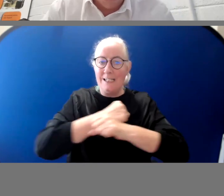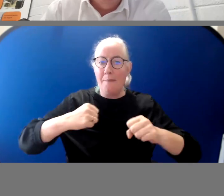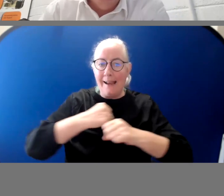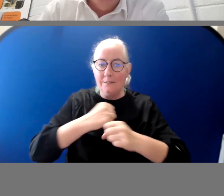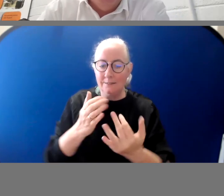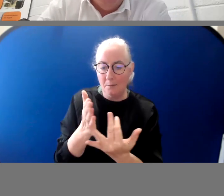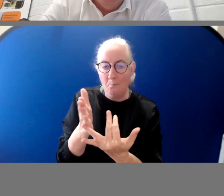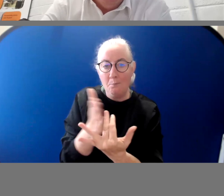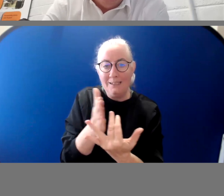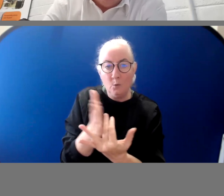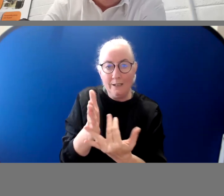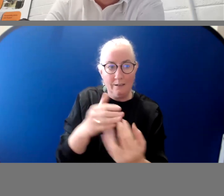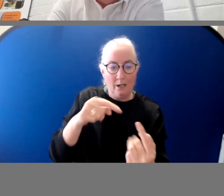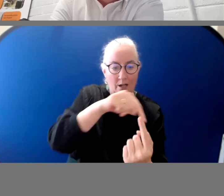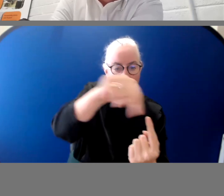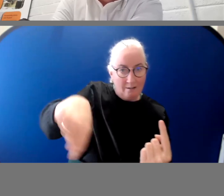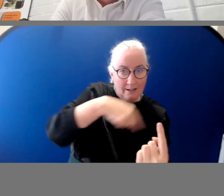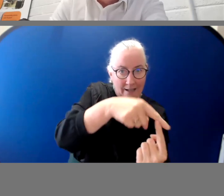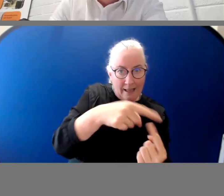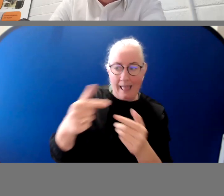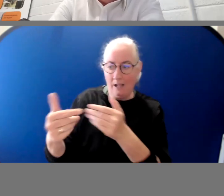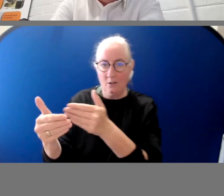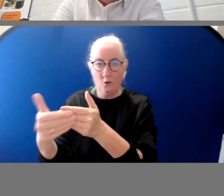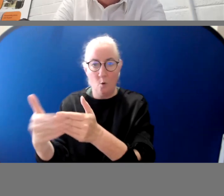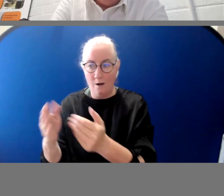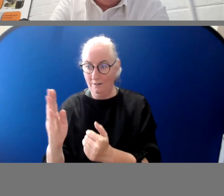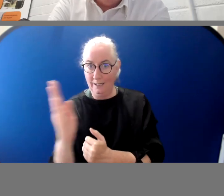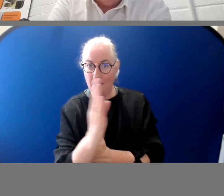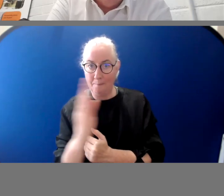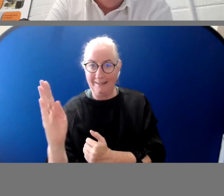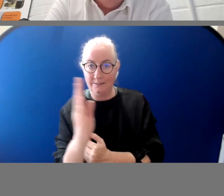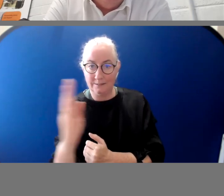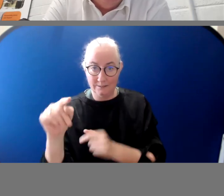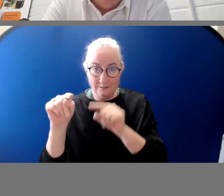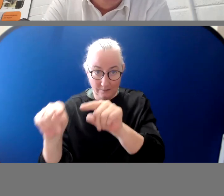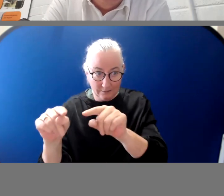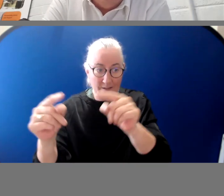complimentary door would be an important one there as well. we've already discussed the door opening